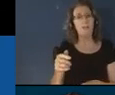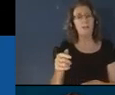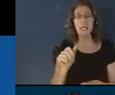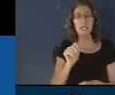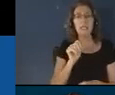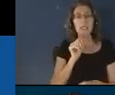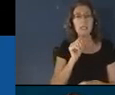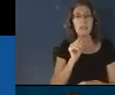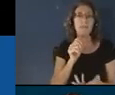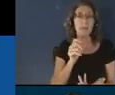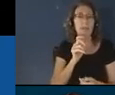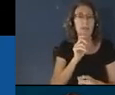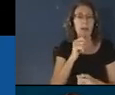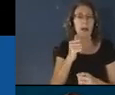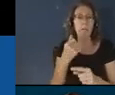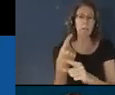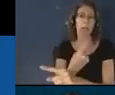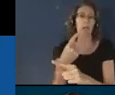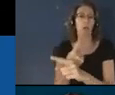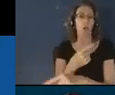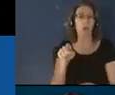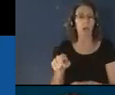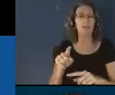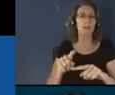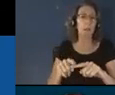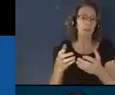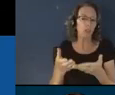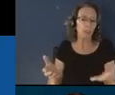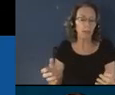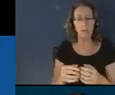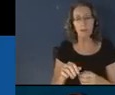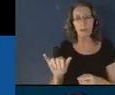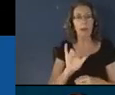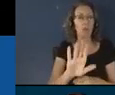necessarily going to be accurate depending on a lot of different things not just your voice it